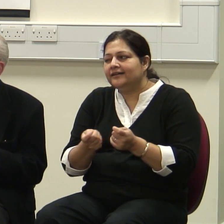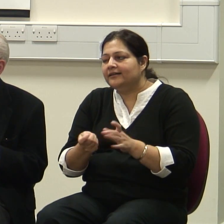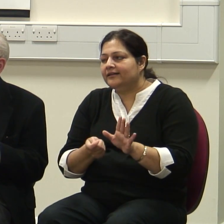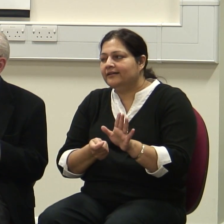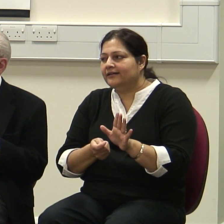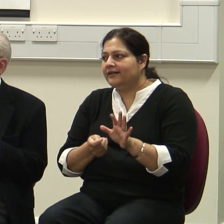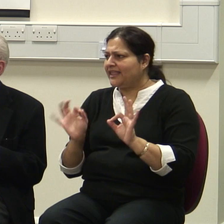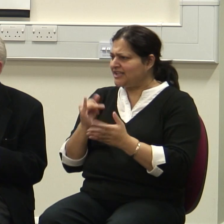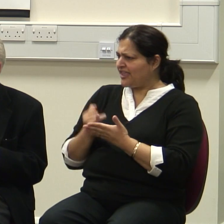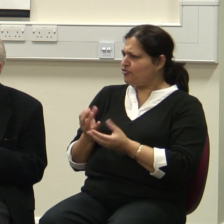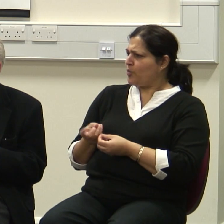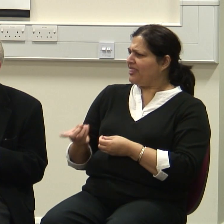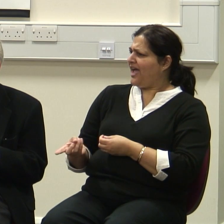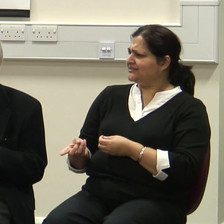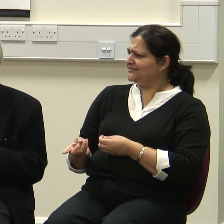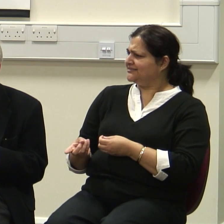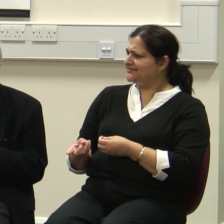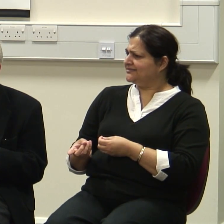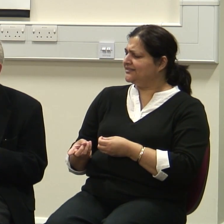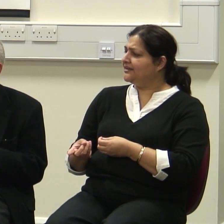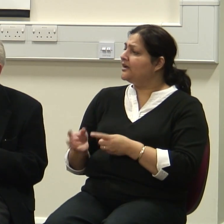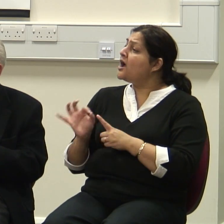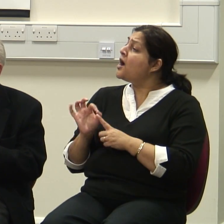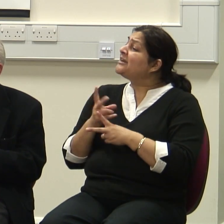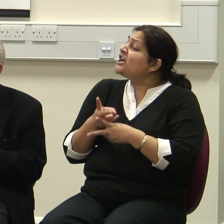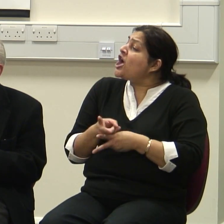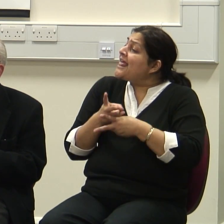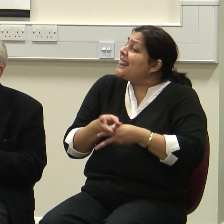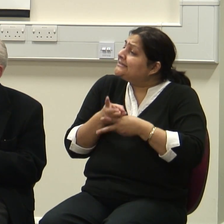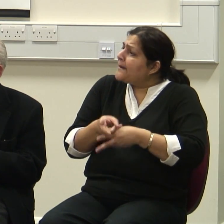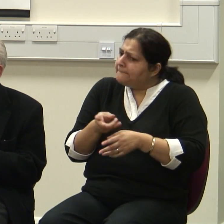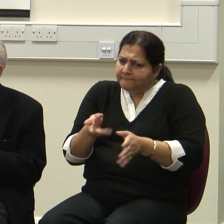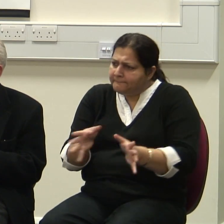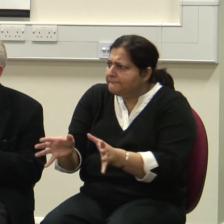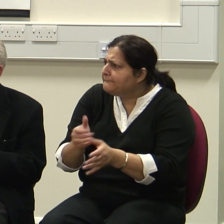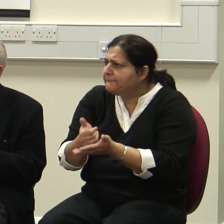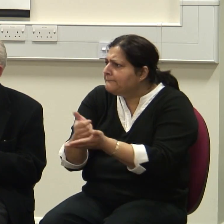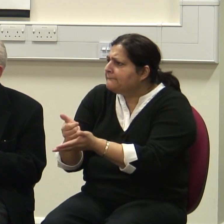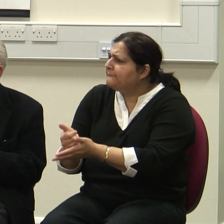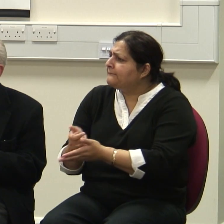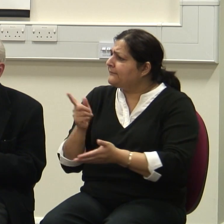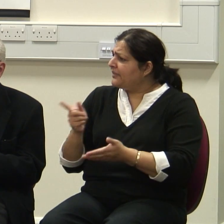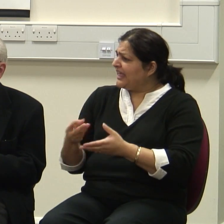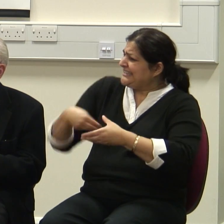wrong with paternalism, in fact, paternalism is inherent in any healthy relationship. Certainly